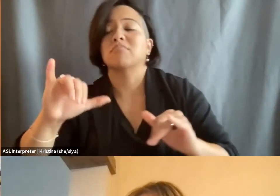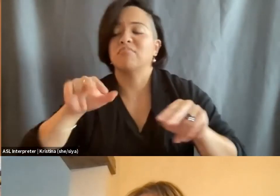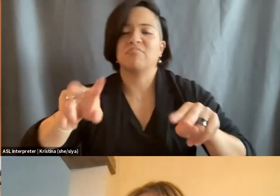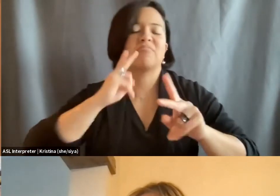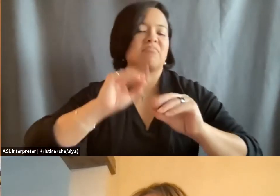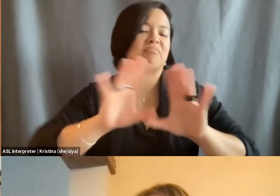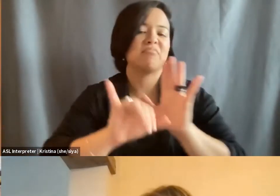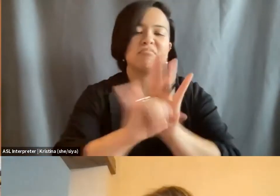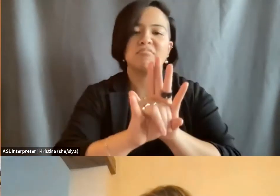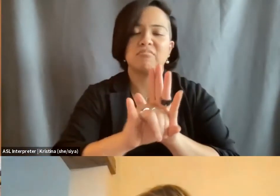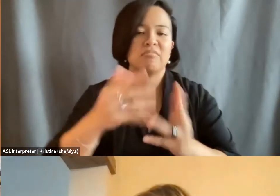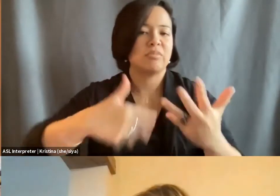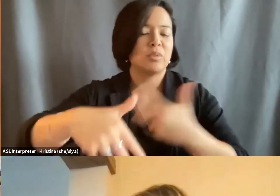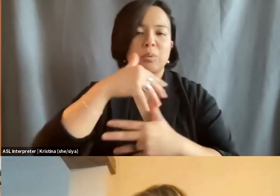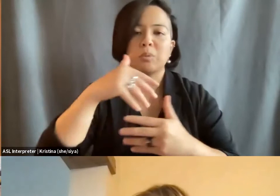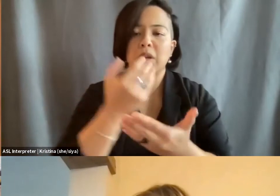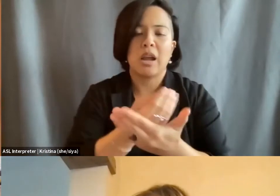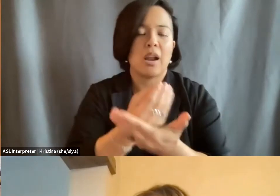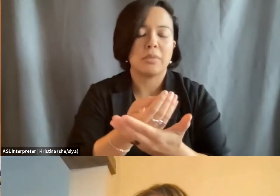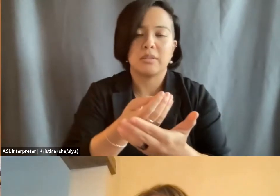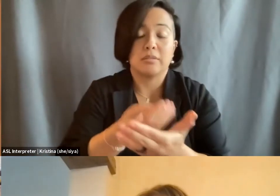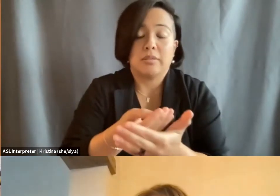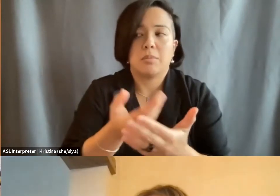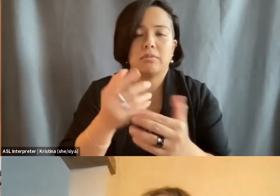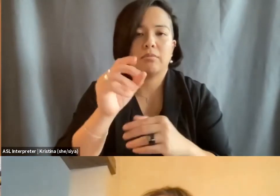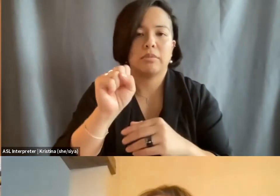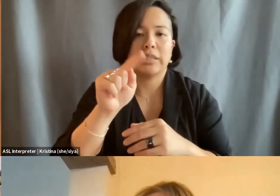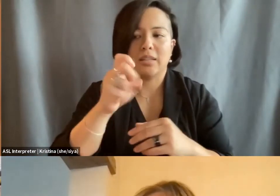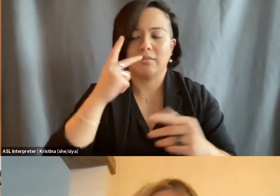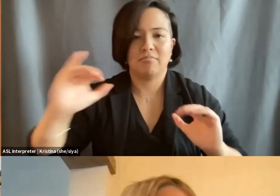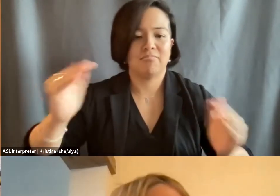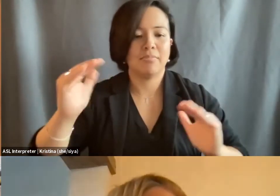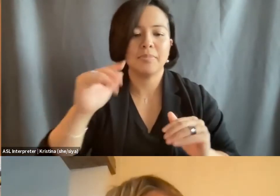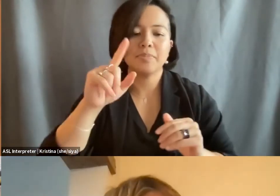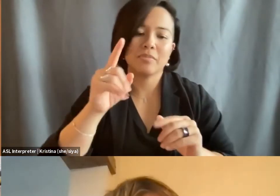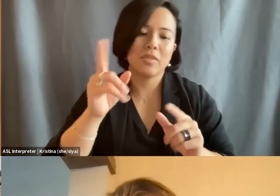So obviously, there is that interrelationship that we need to think about.